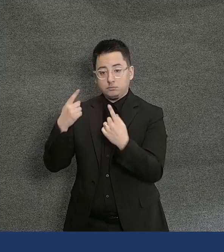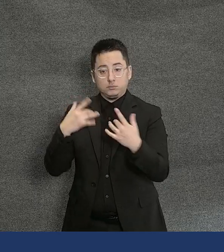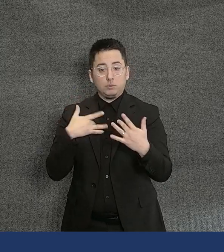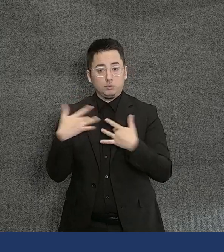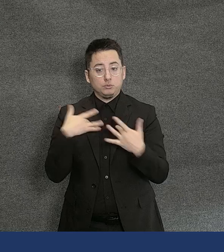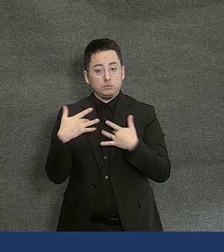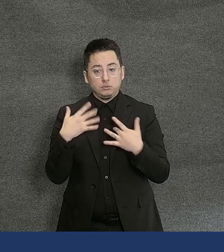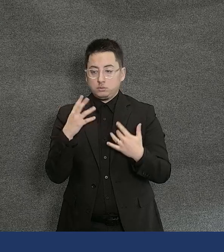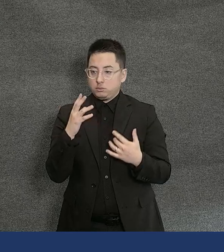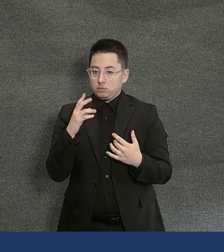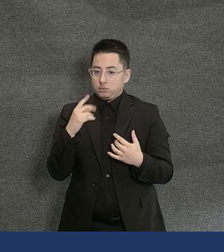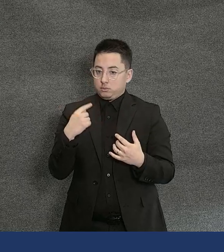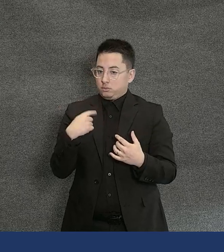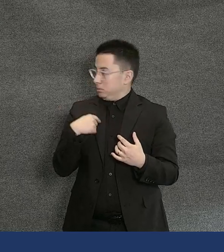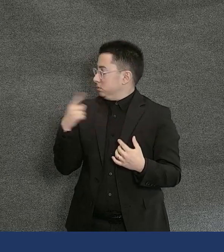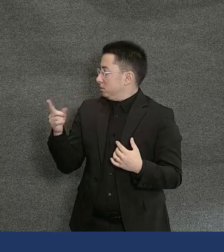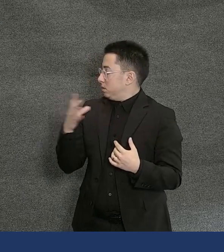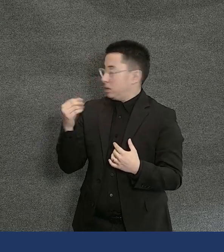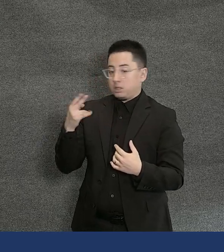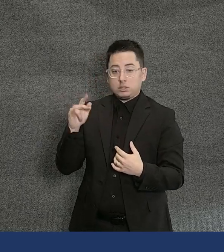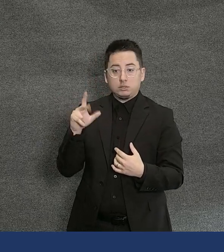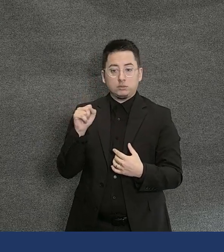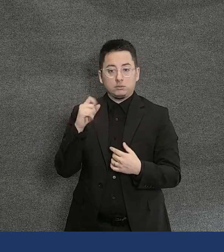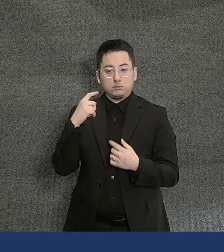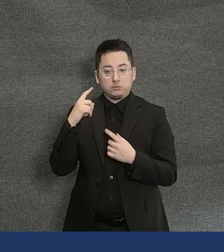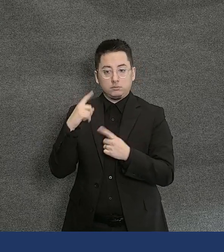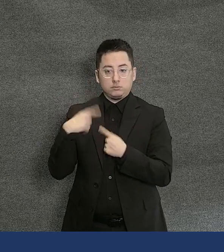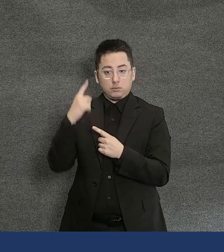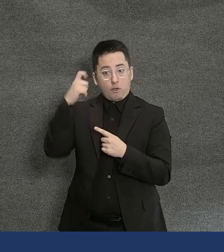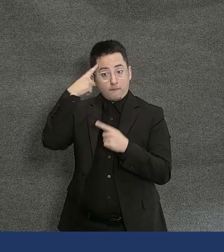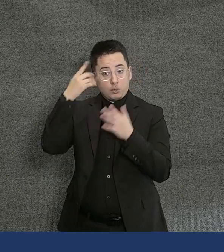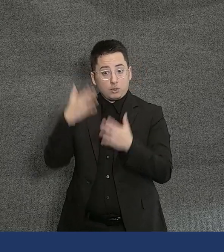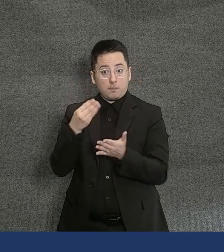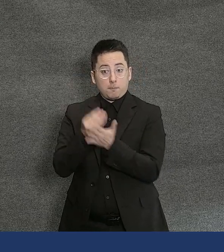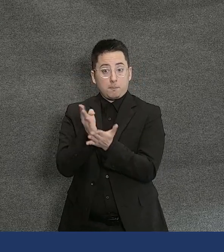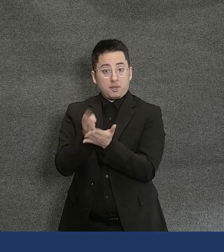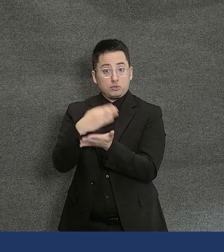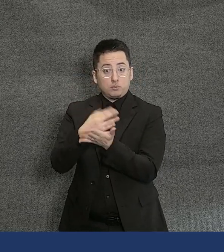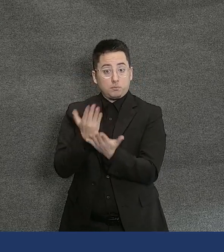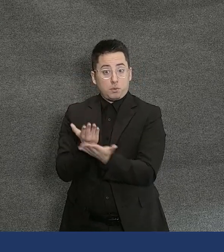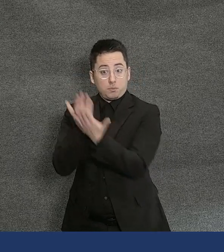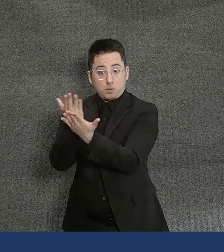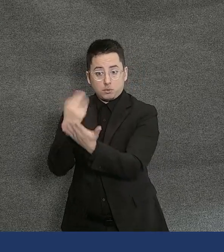When the governor's budget proposal came and we saw the anticipated cuts to Human Services,